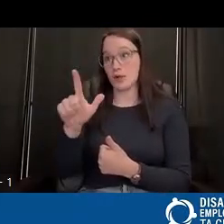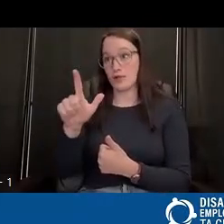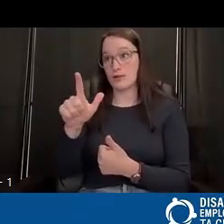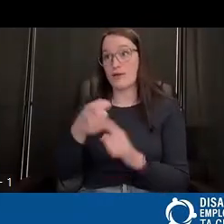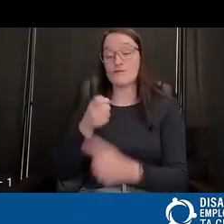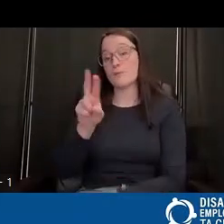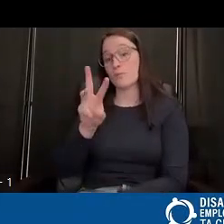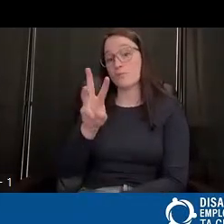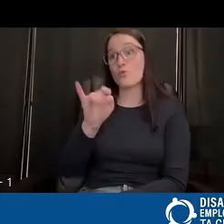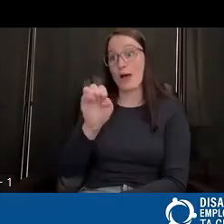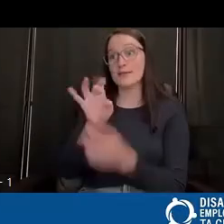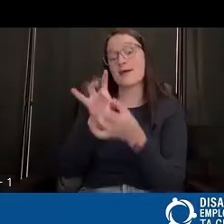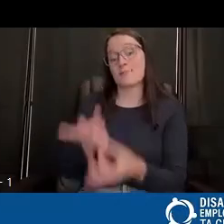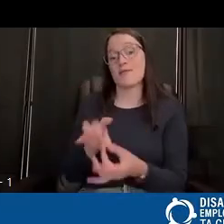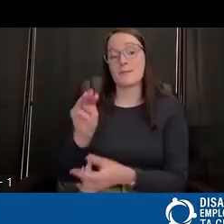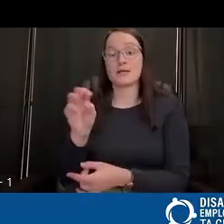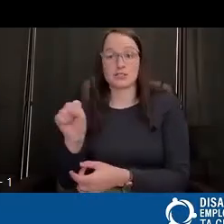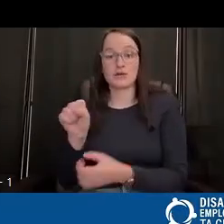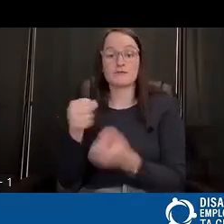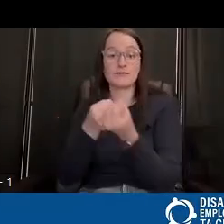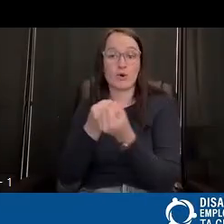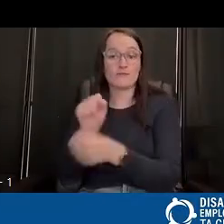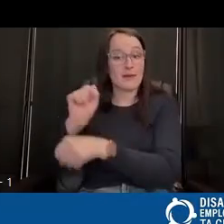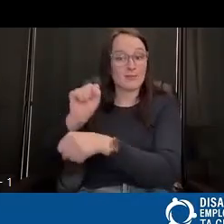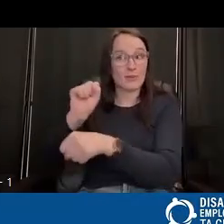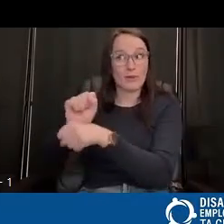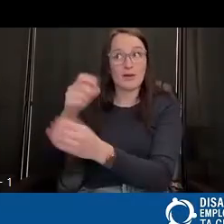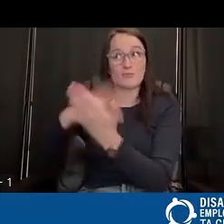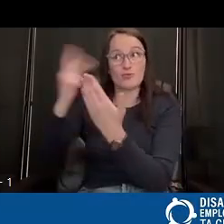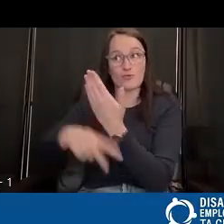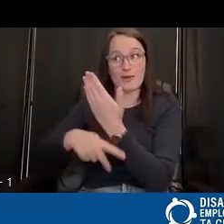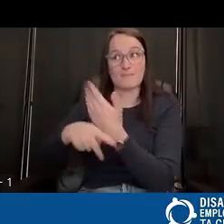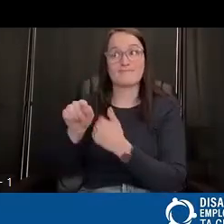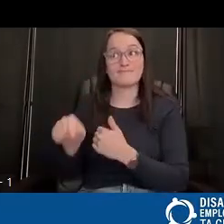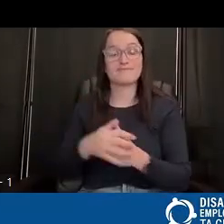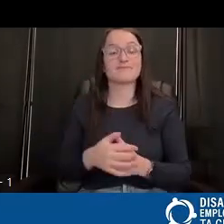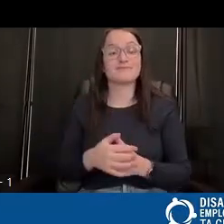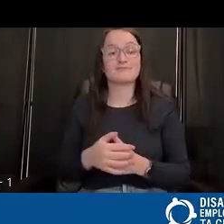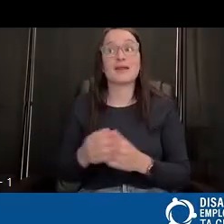Microsoft supported employment program from from there we'll have uh Emma Ogazuma from Microsoft